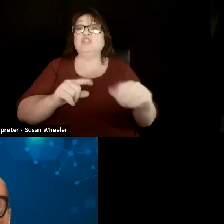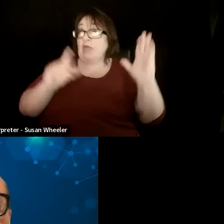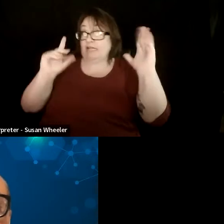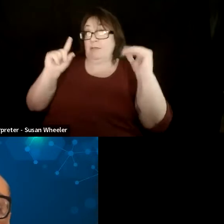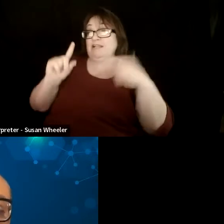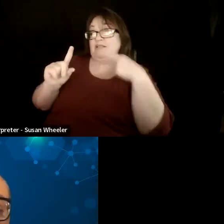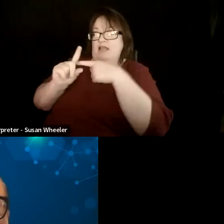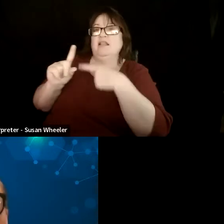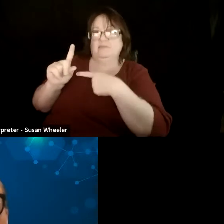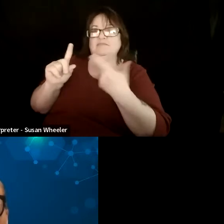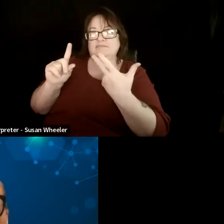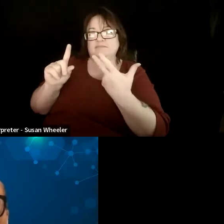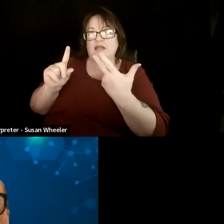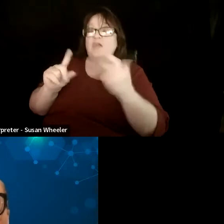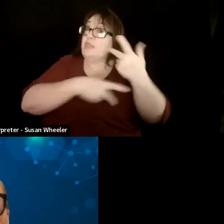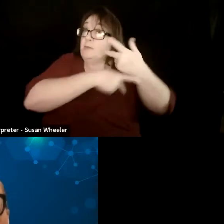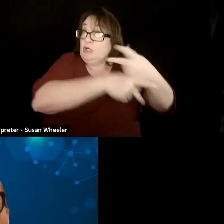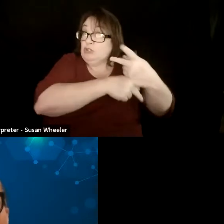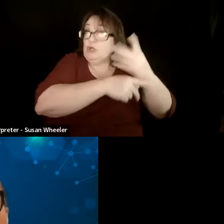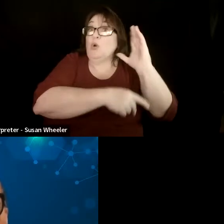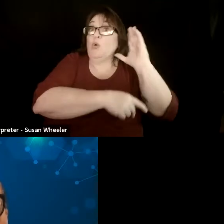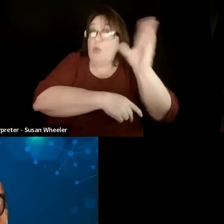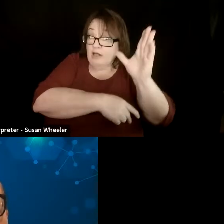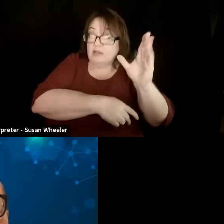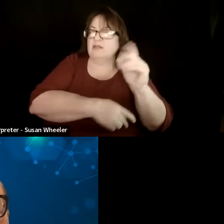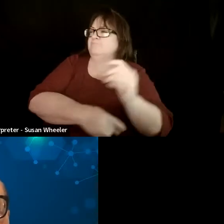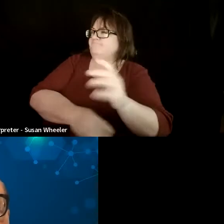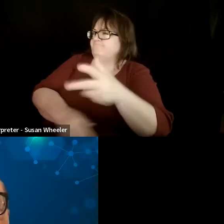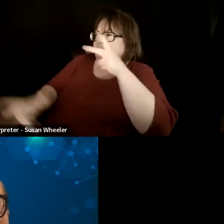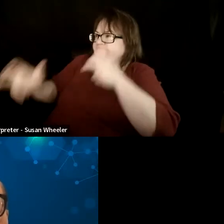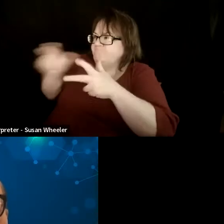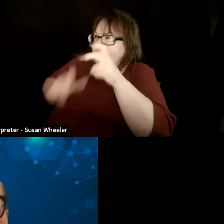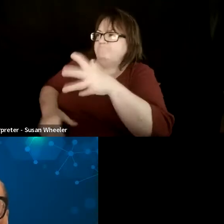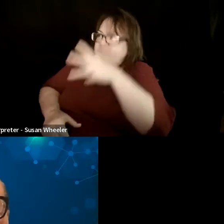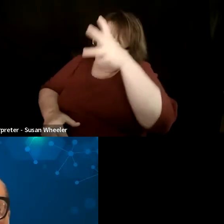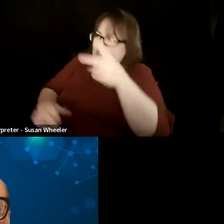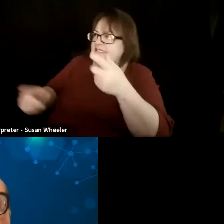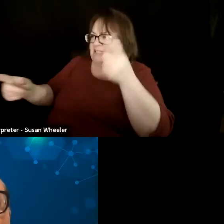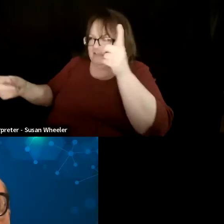that the producer really listen to the parents, bargain on something,